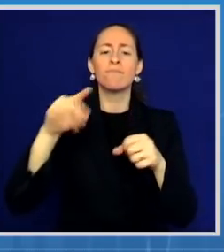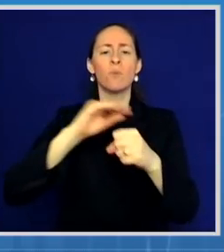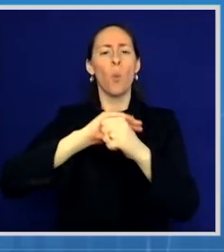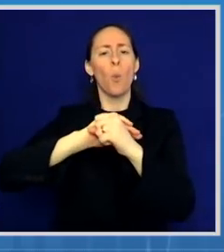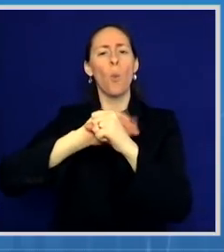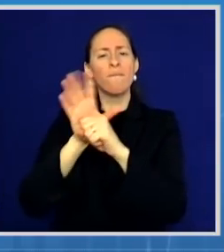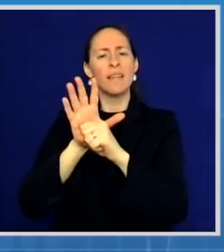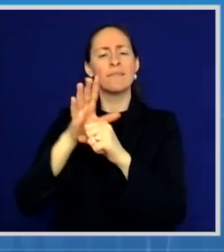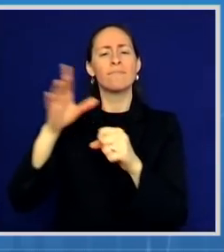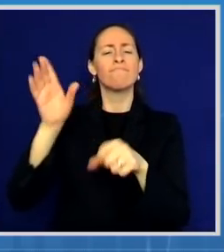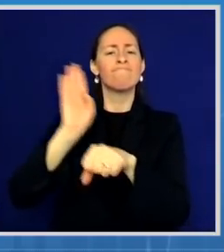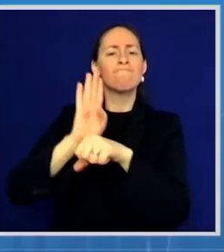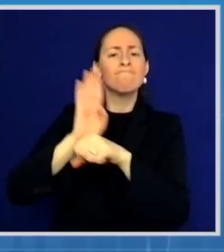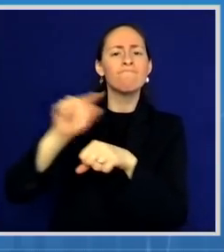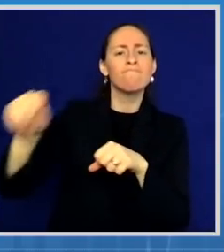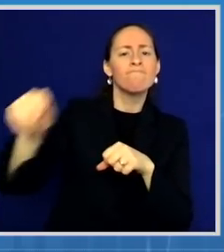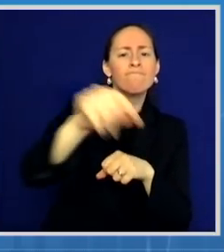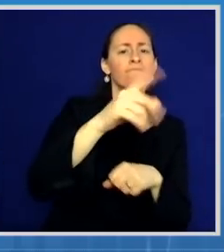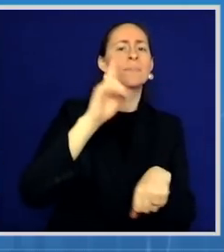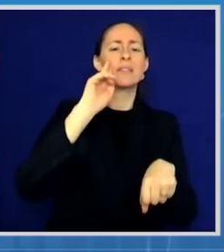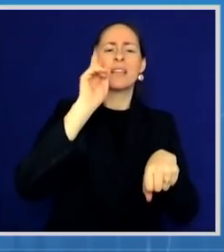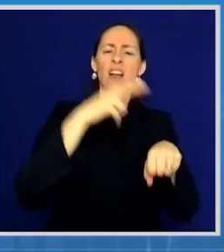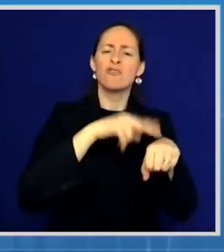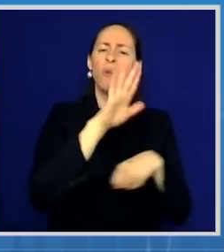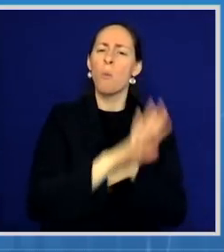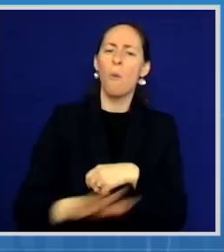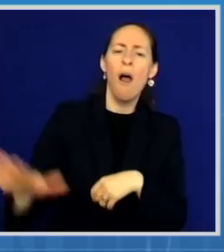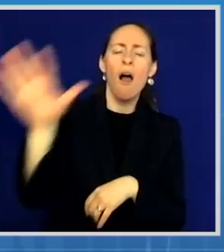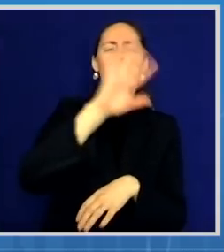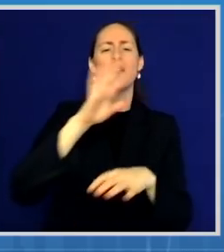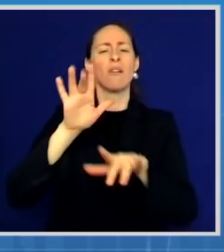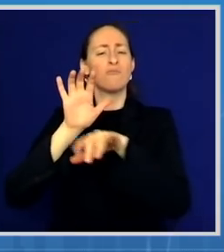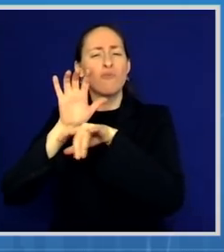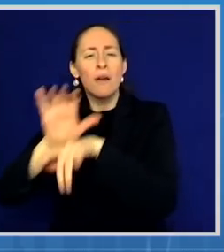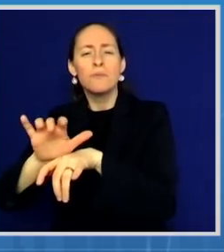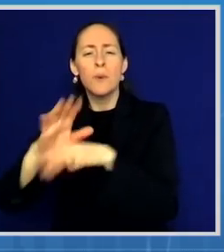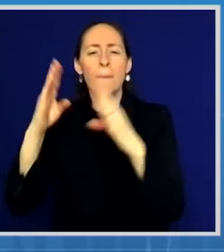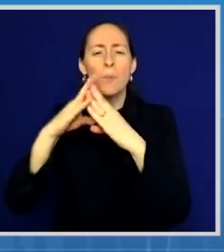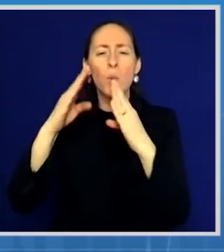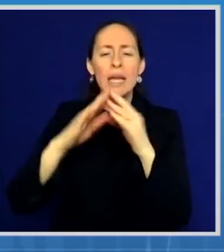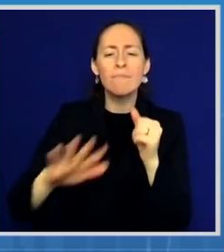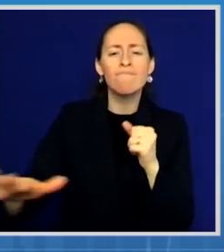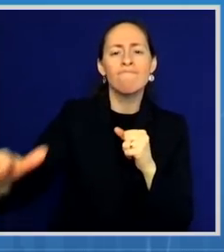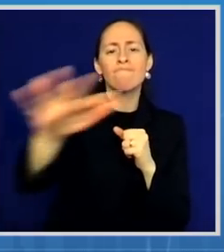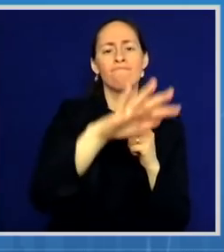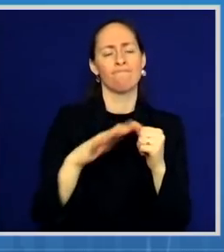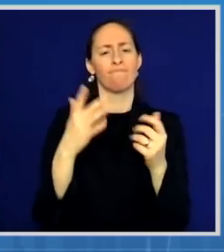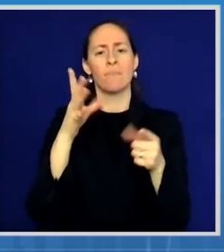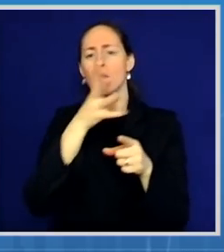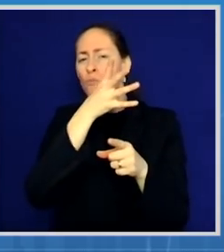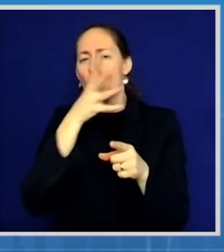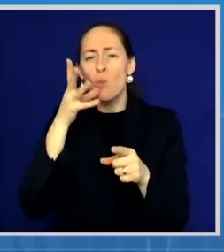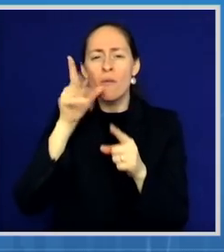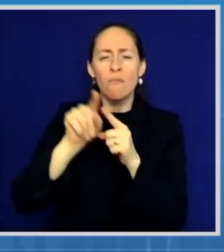network of health professionals, community organizations, rural union and faith leaders, and Americans from all walks of life